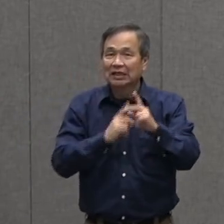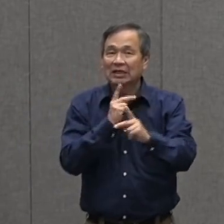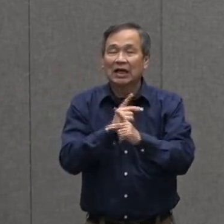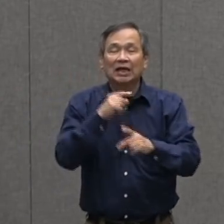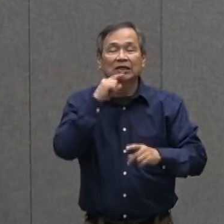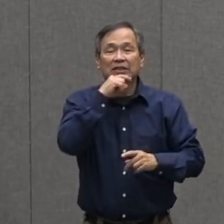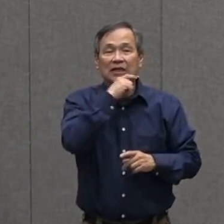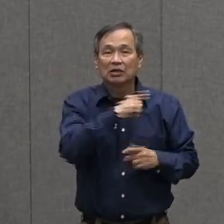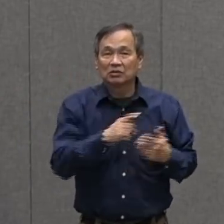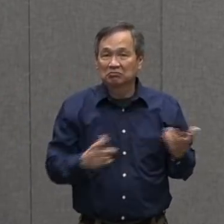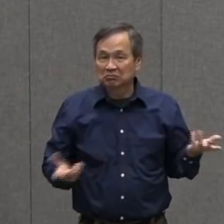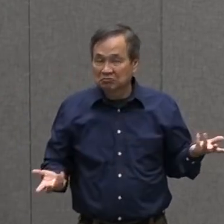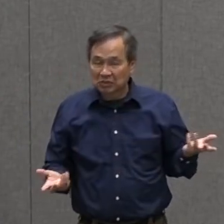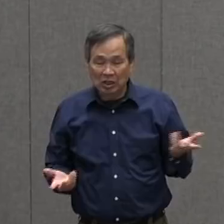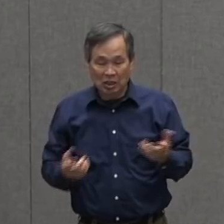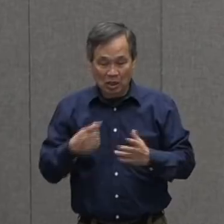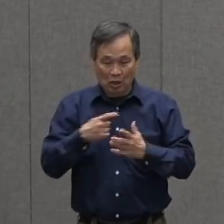Let me tell you what kind of cereal I eat,